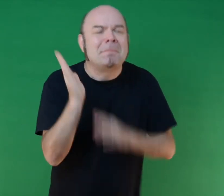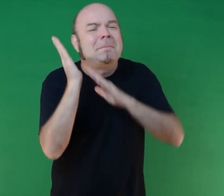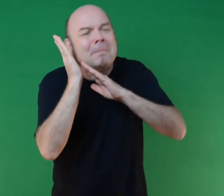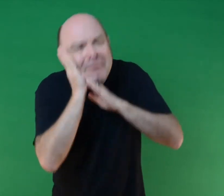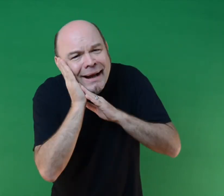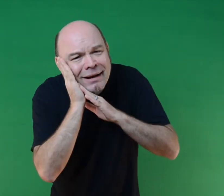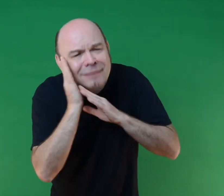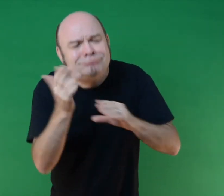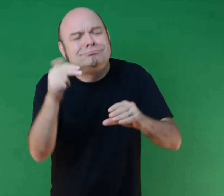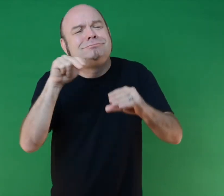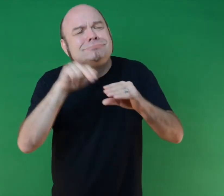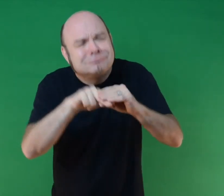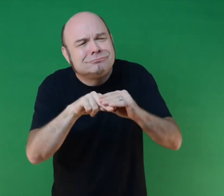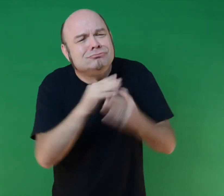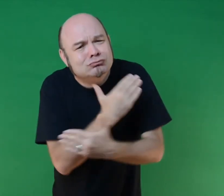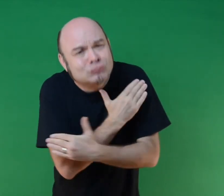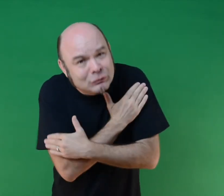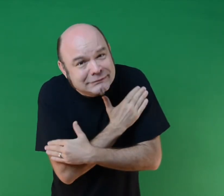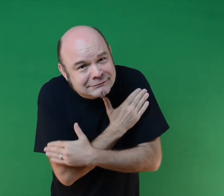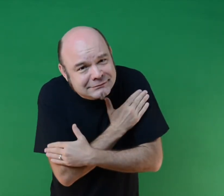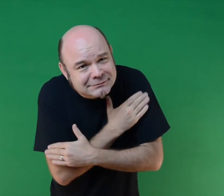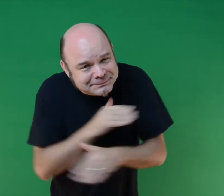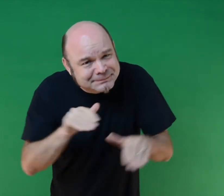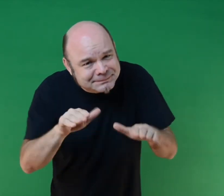"Get into my bed and rest."